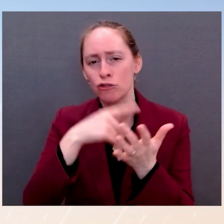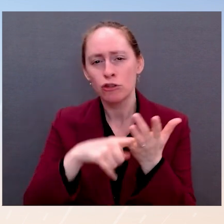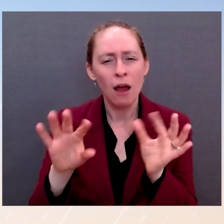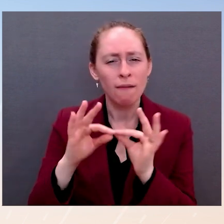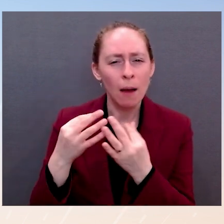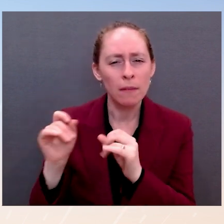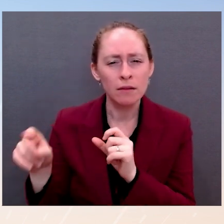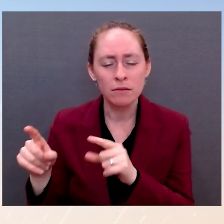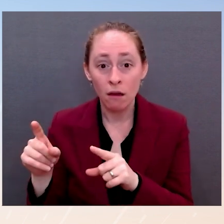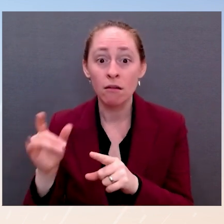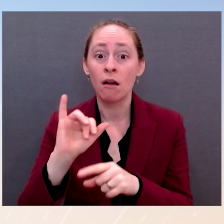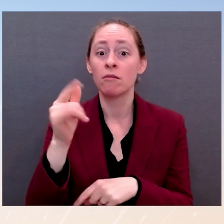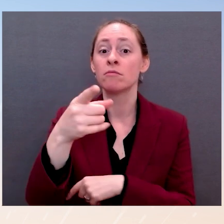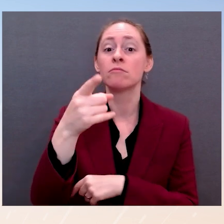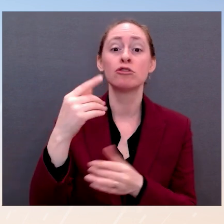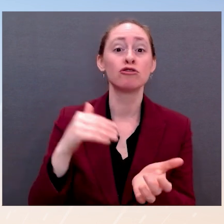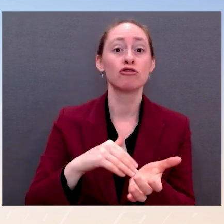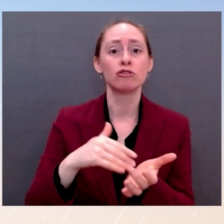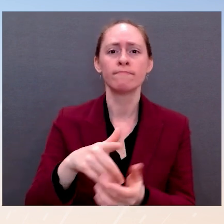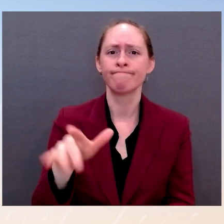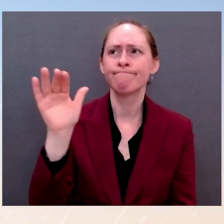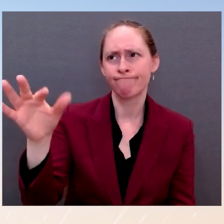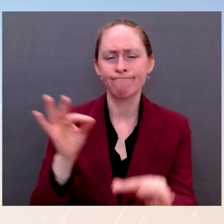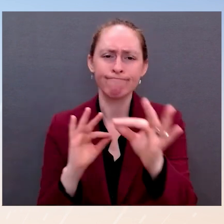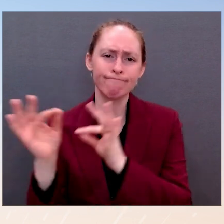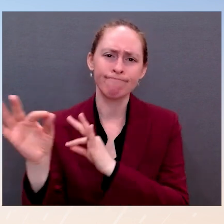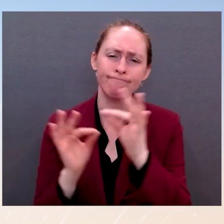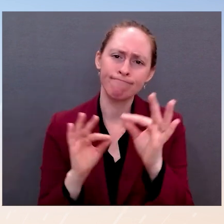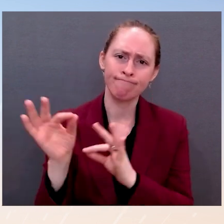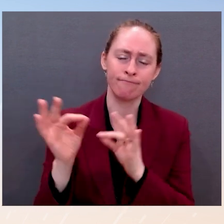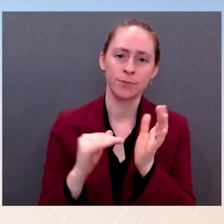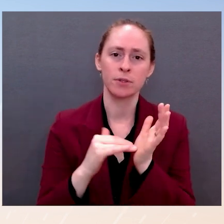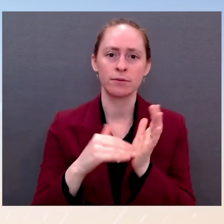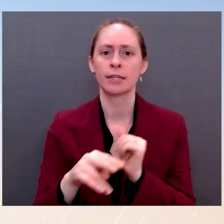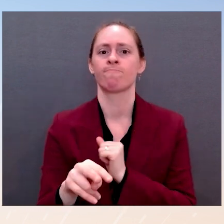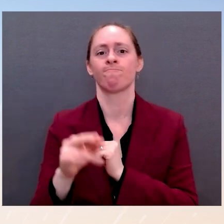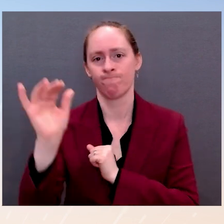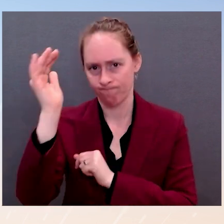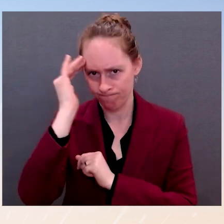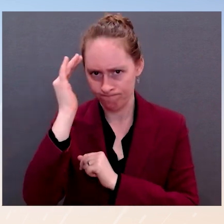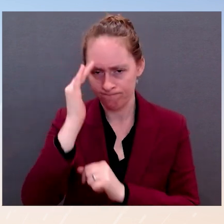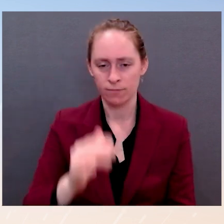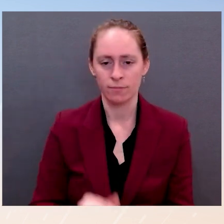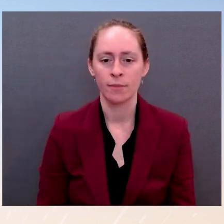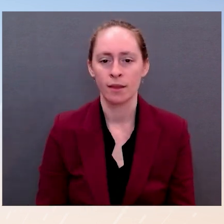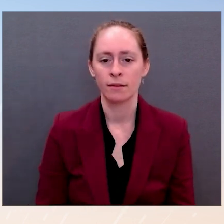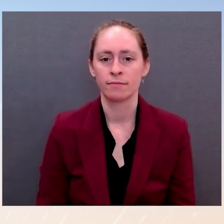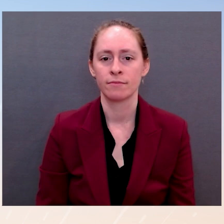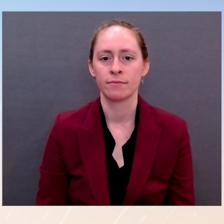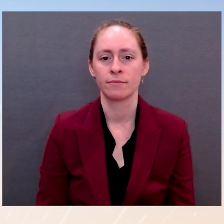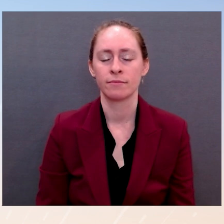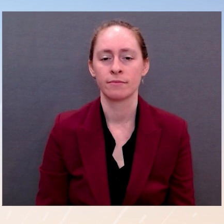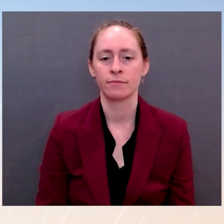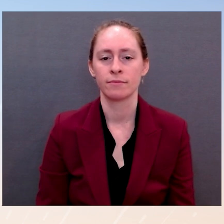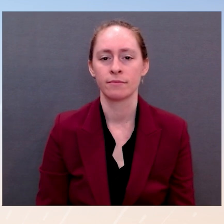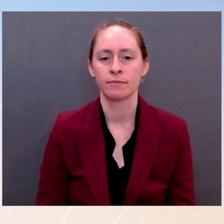and bring up to your health care provider. The other thing I wanted to touch on is the issue of clinical trials